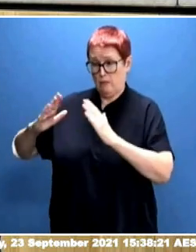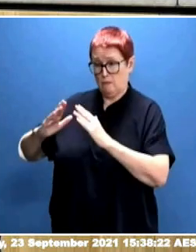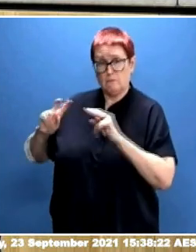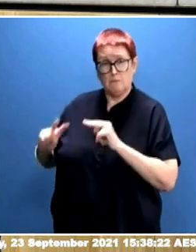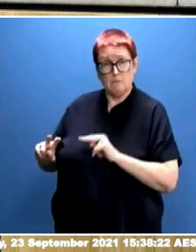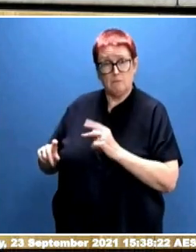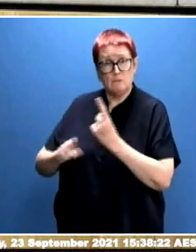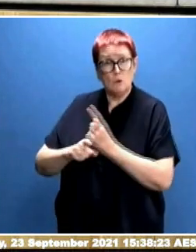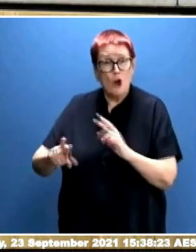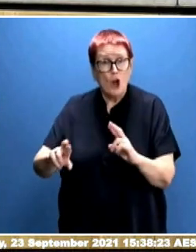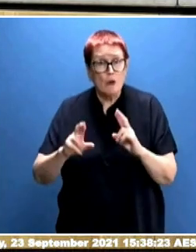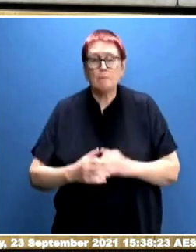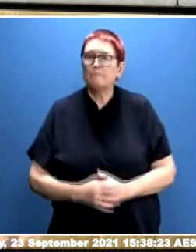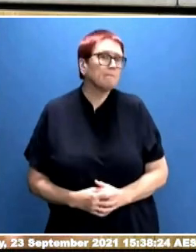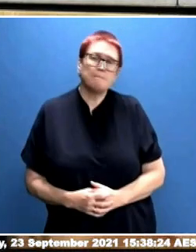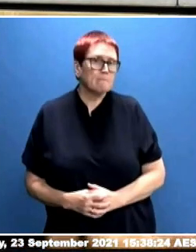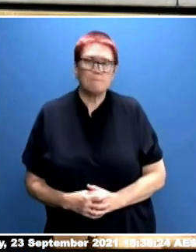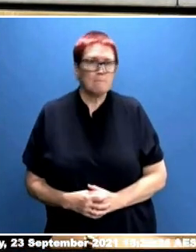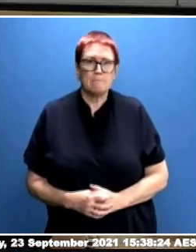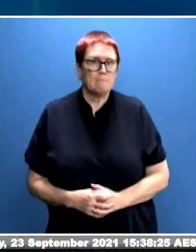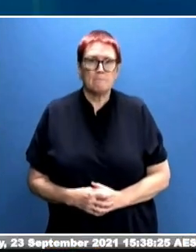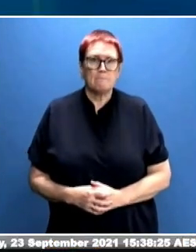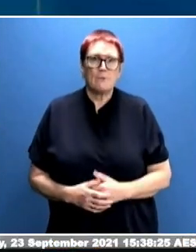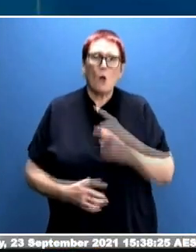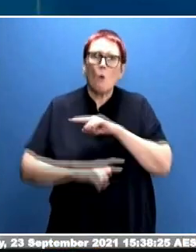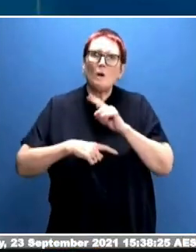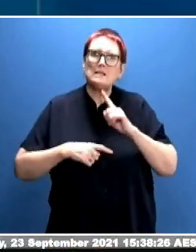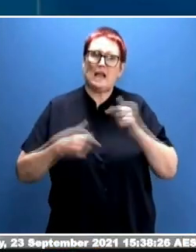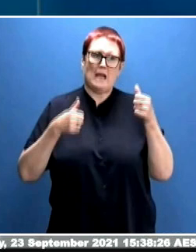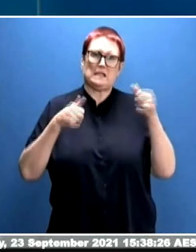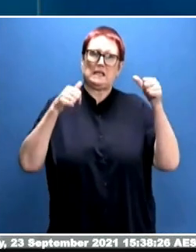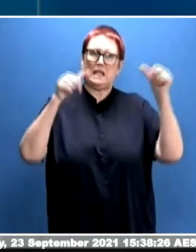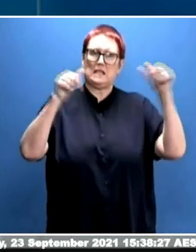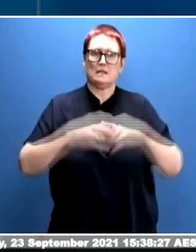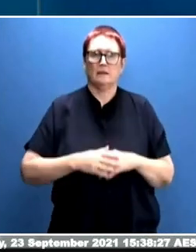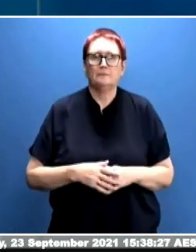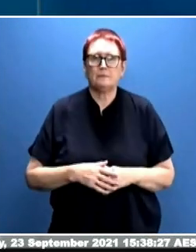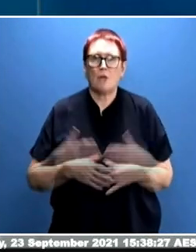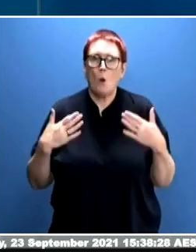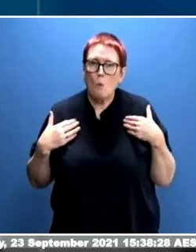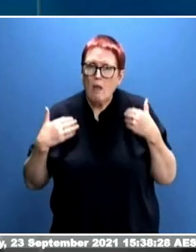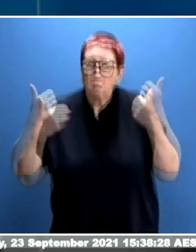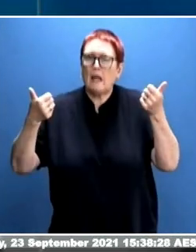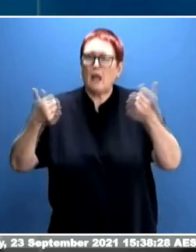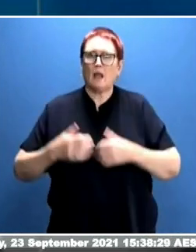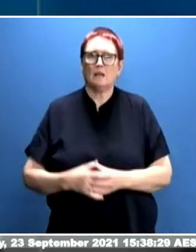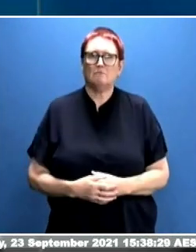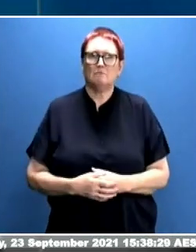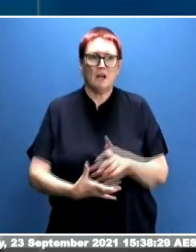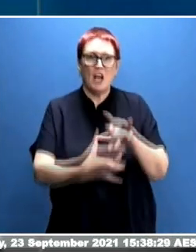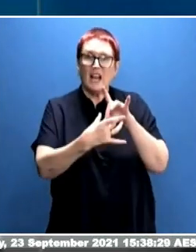No, we tend to use "success", "wellbeing", "connection" and "belonging".